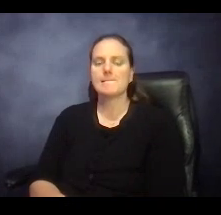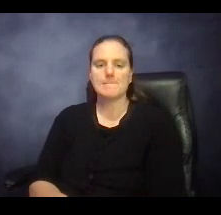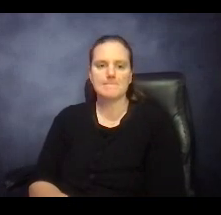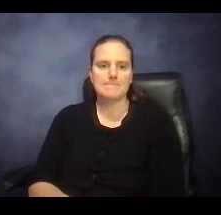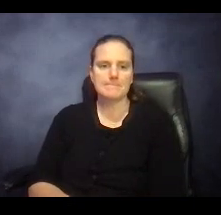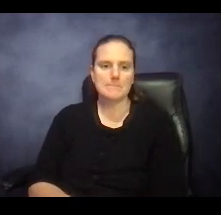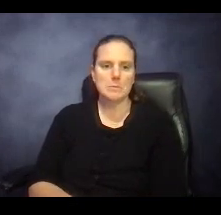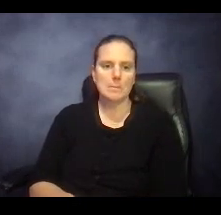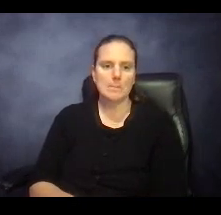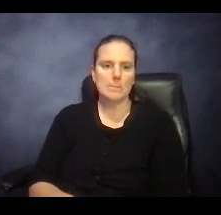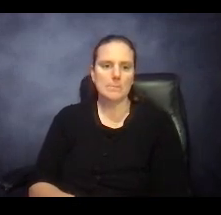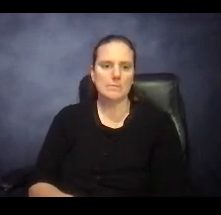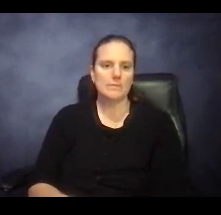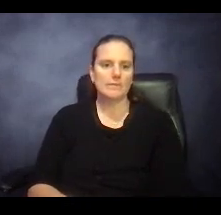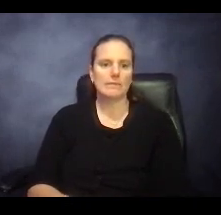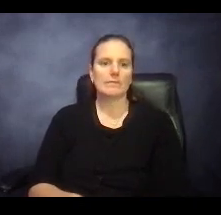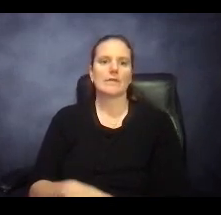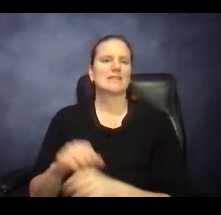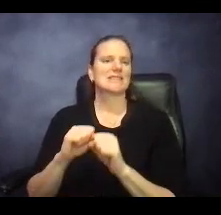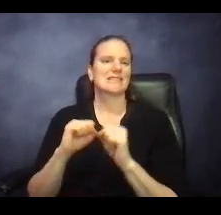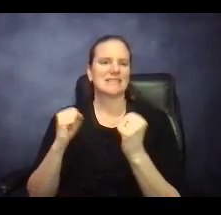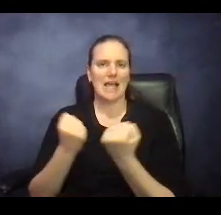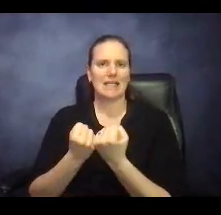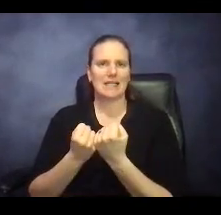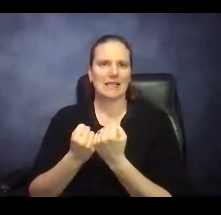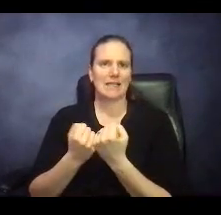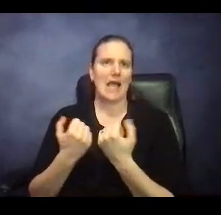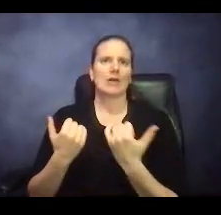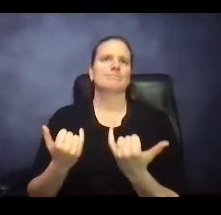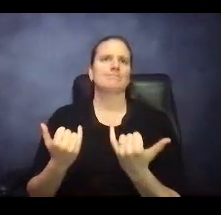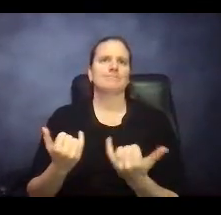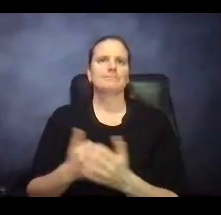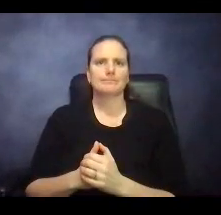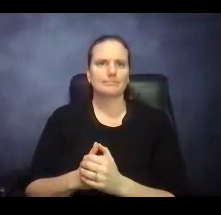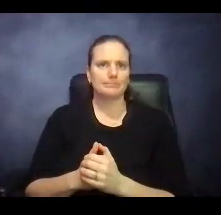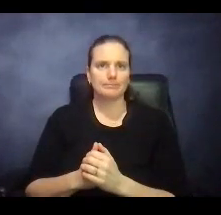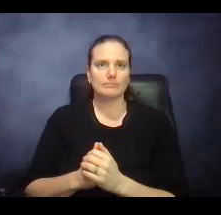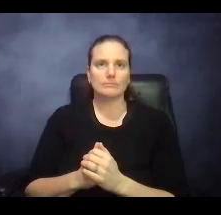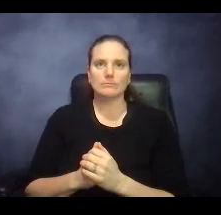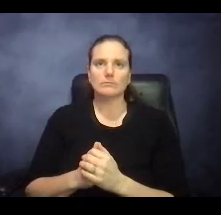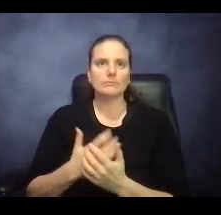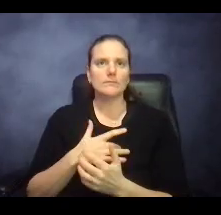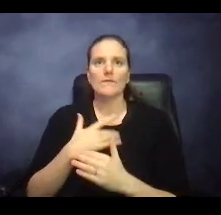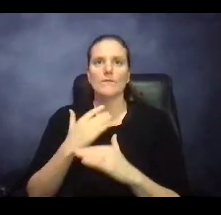I mean, modern society, that's the, that's the big thing, but really it's this overworking, overproducing,